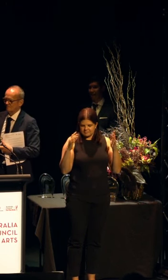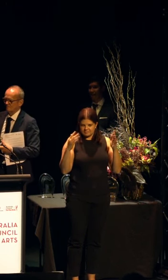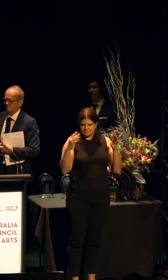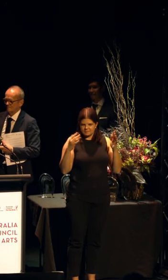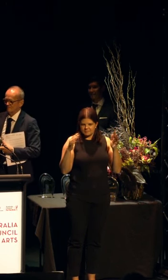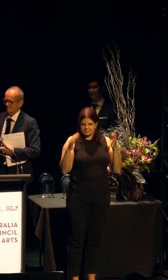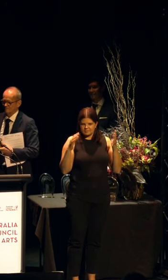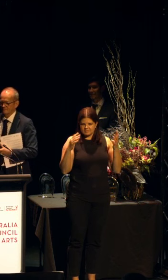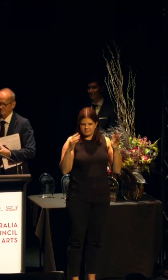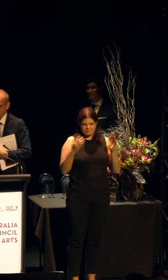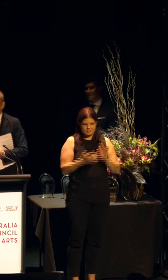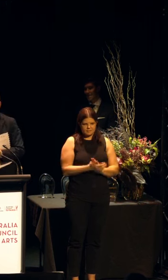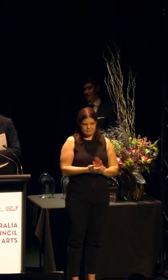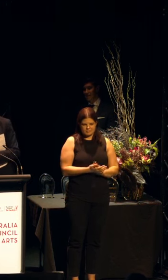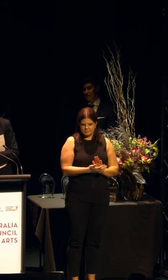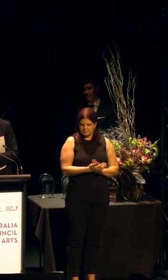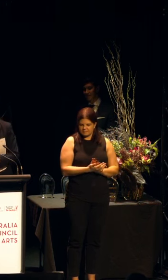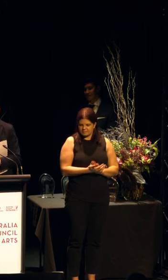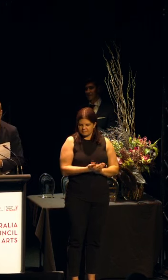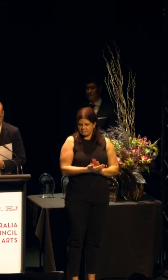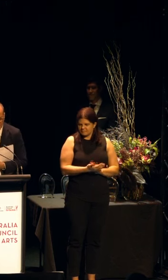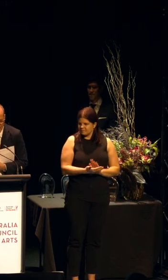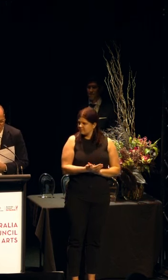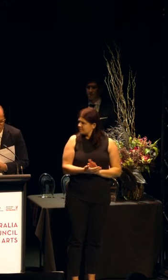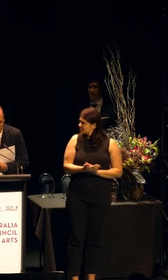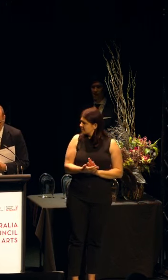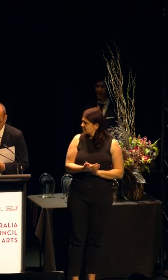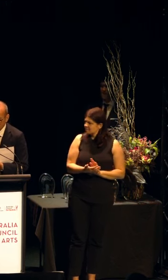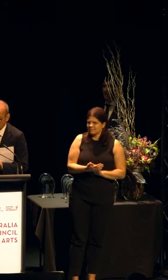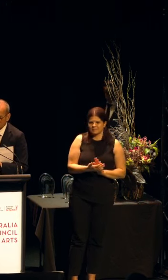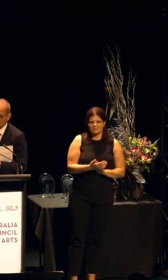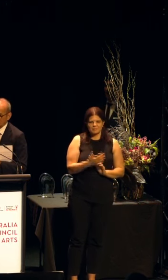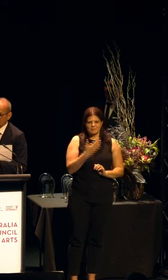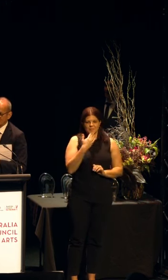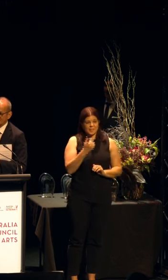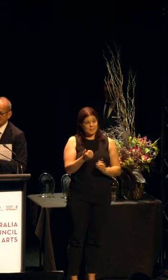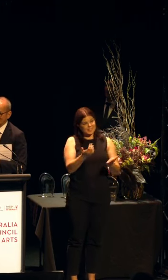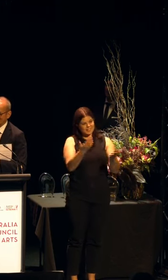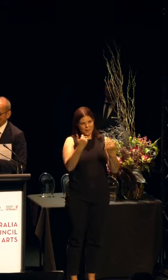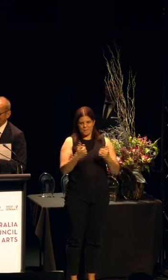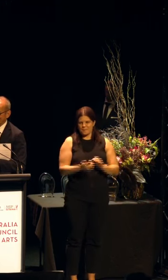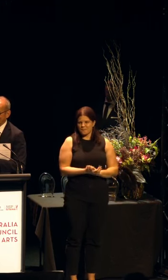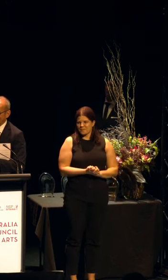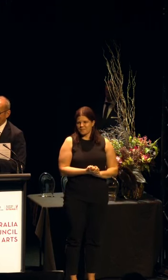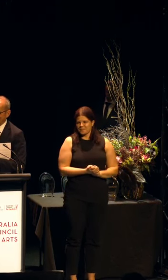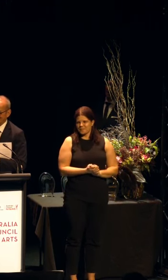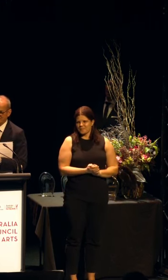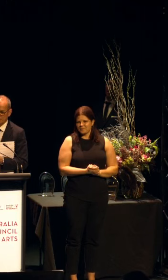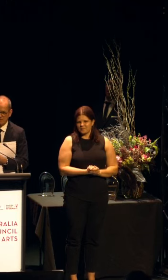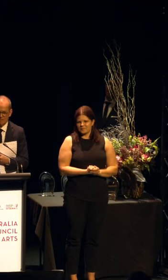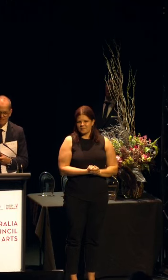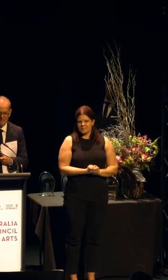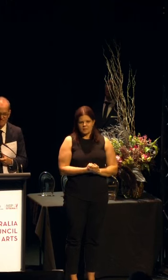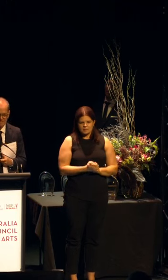Margaret, please join us. Is Margaret there?